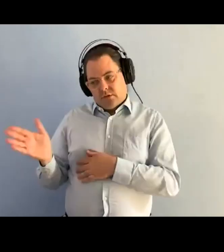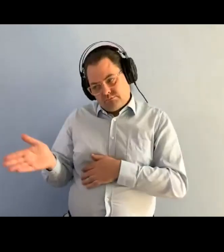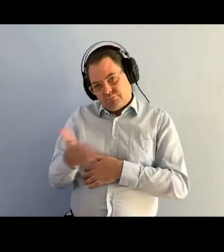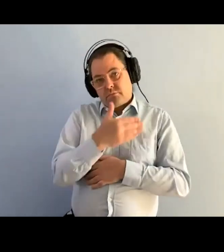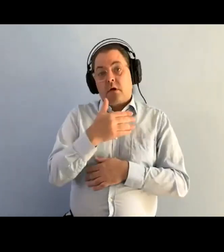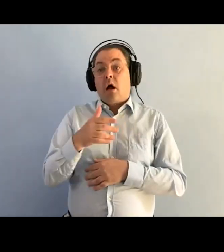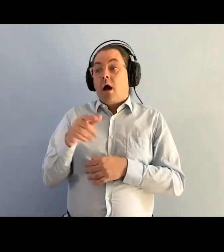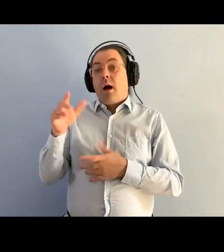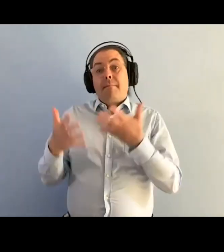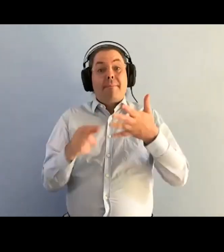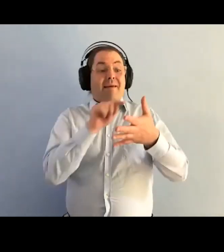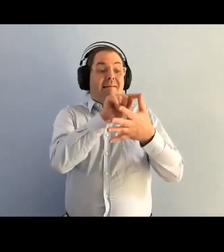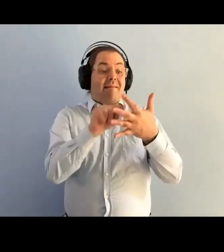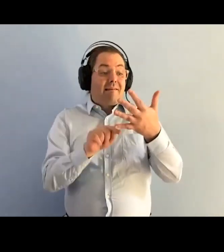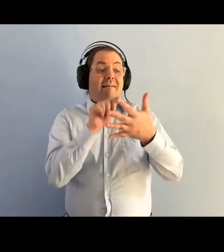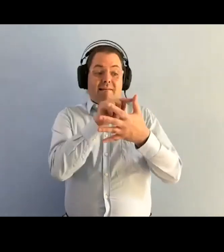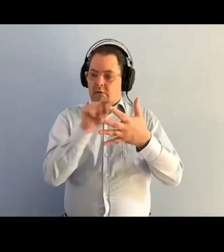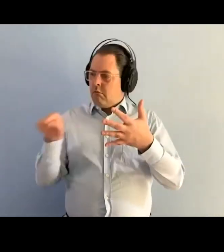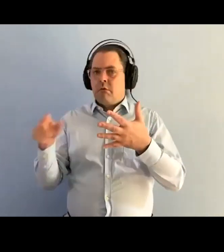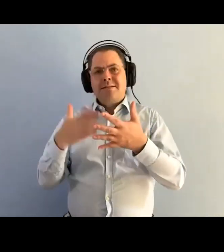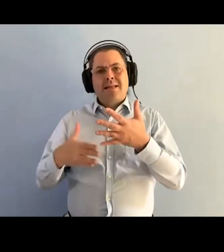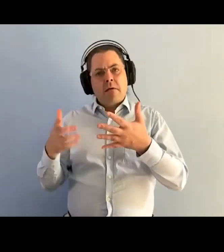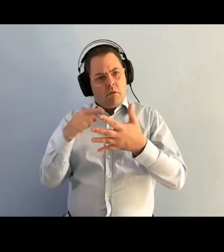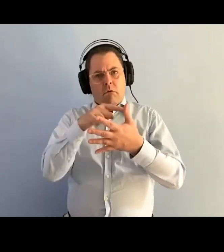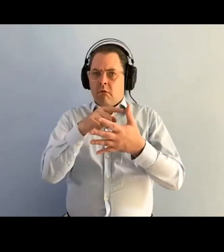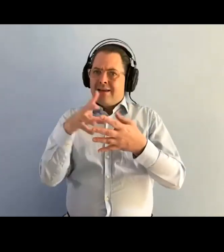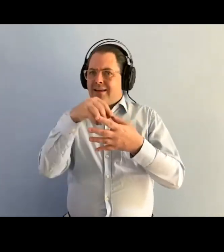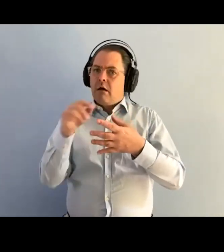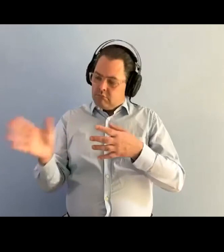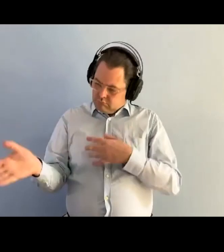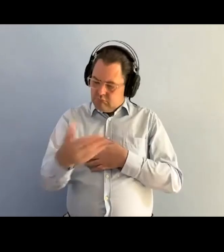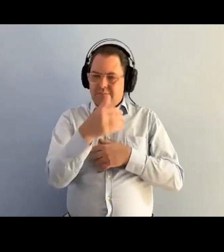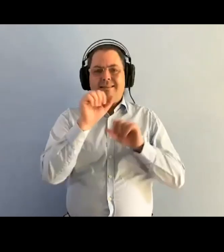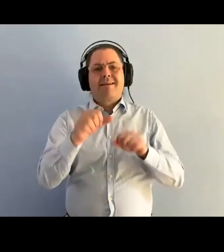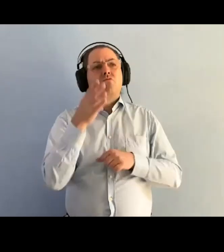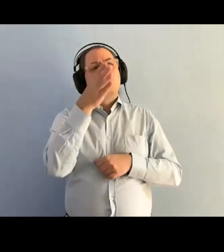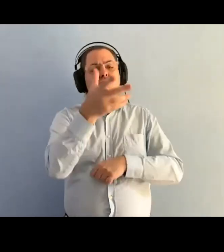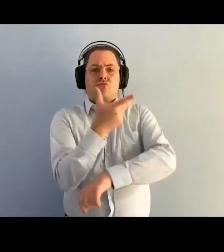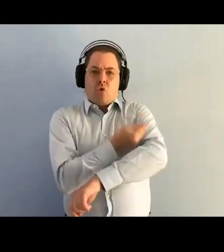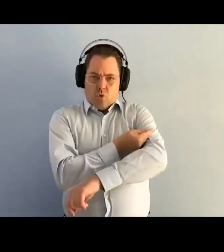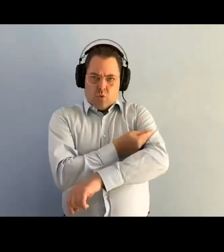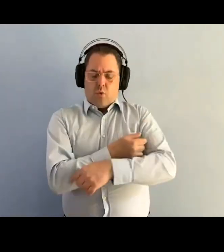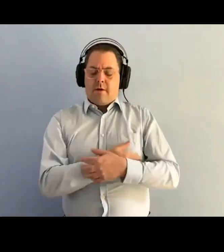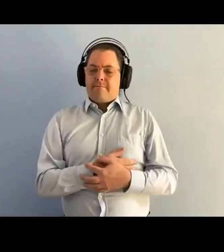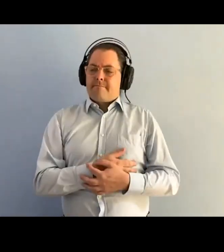arriers that persons with disabilities face in accessing vaccination, ensuring people with disabilities meet criteria for vaccination can have --